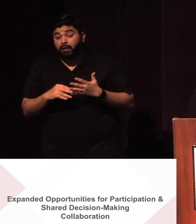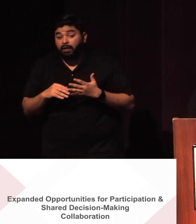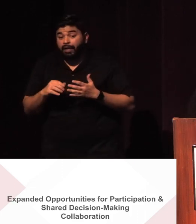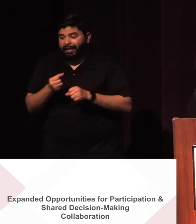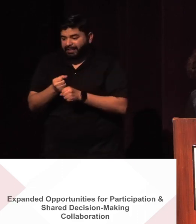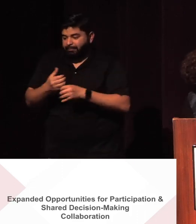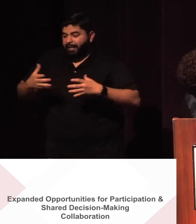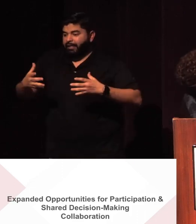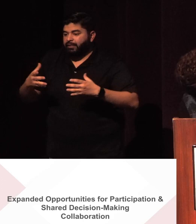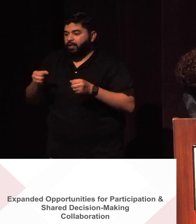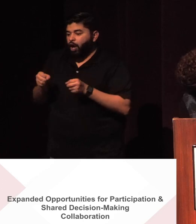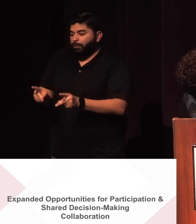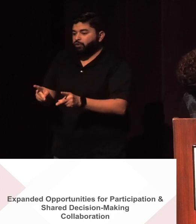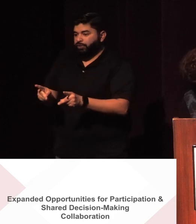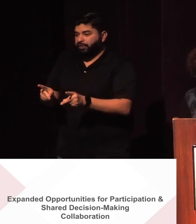interactions with one another